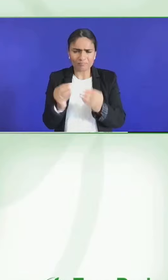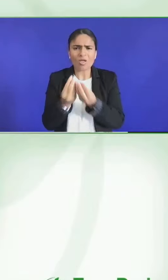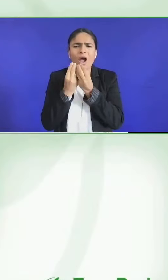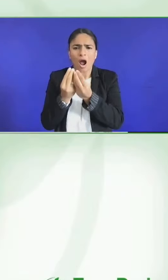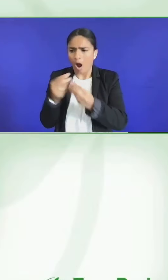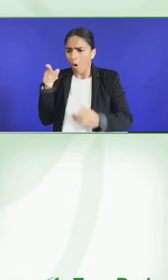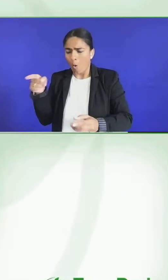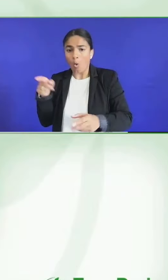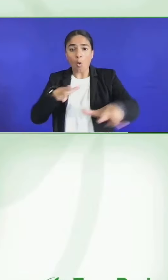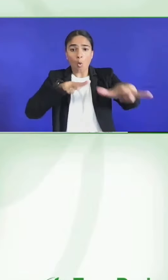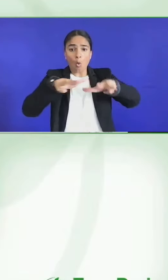Hello, everybody.